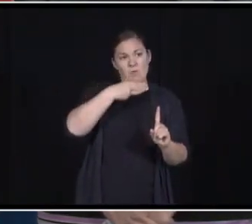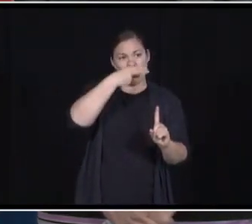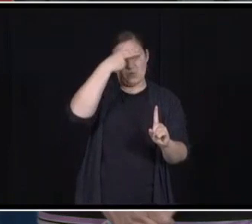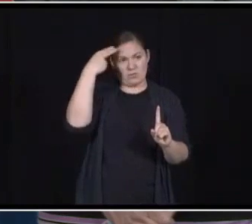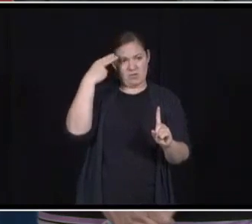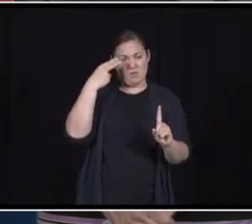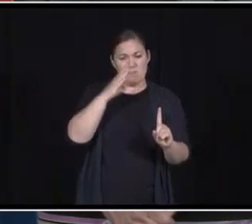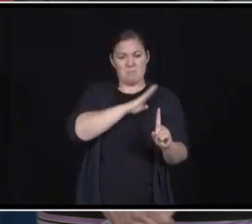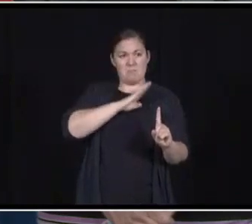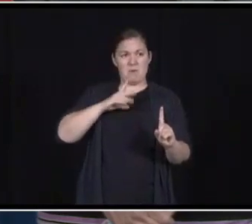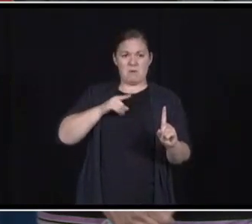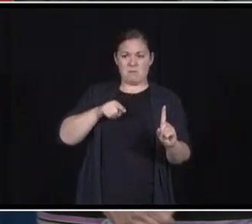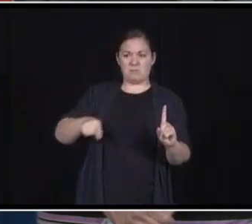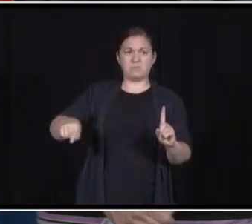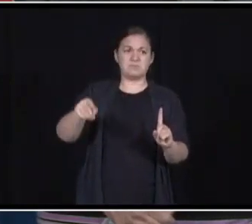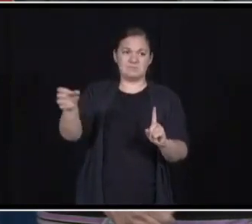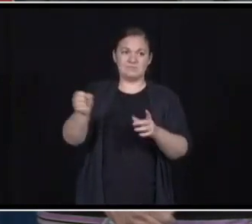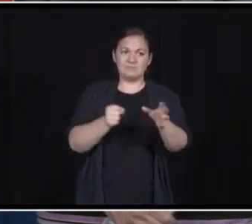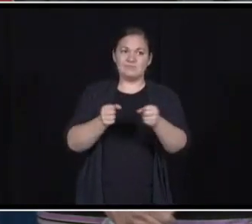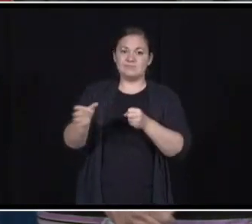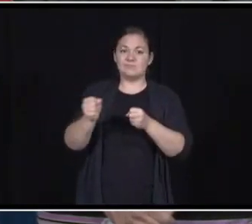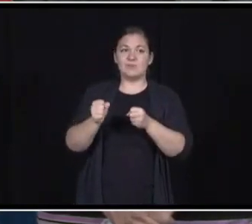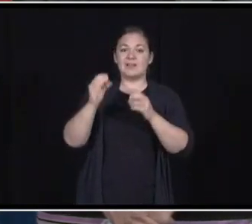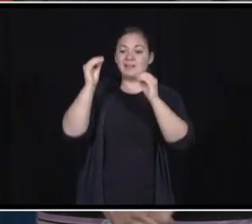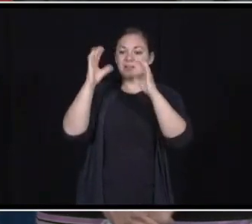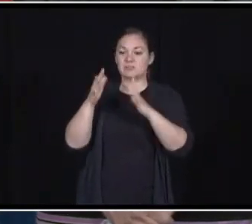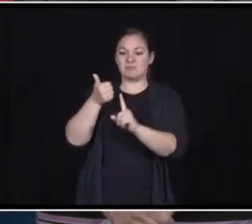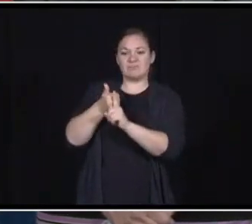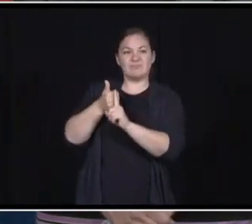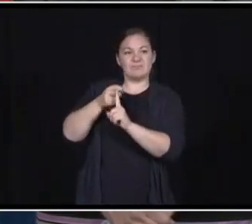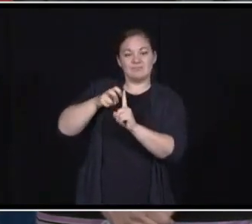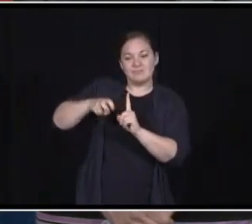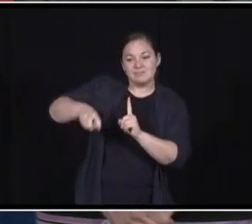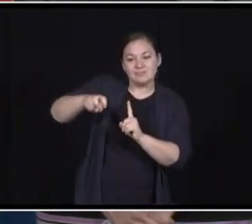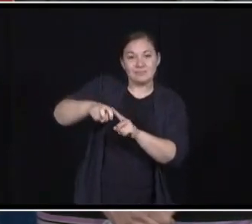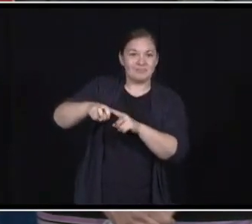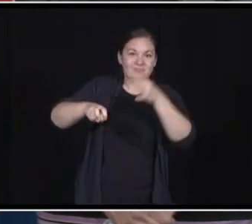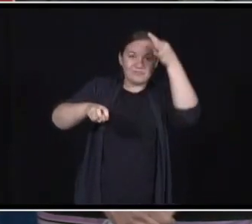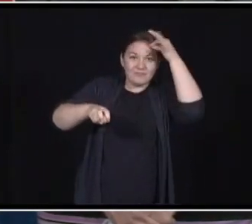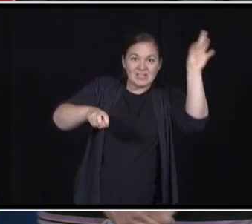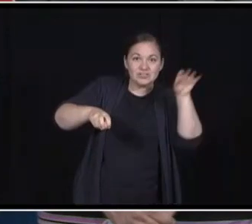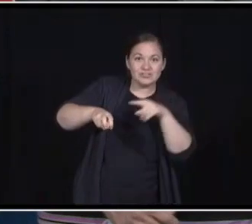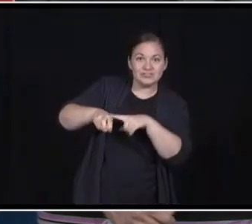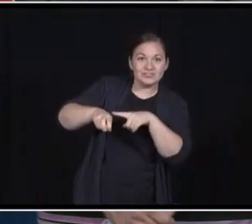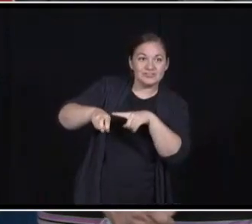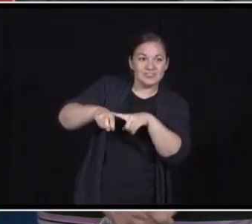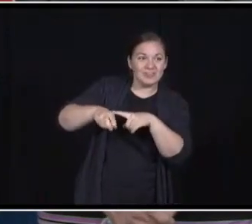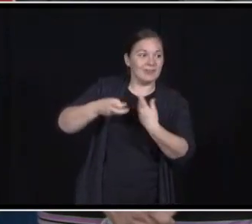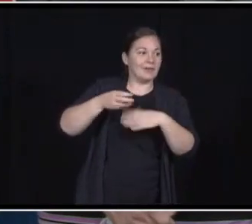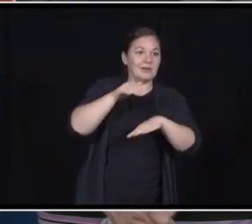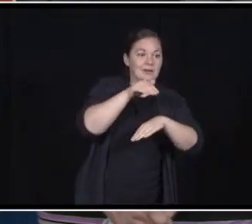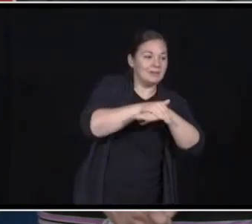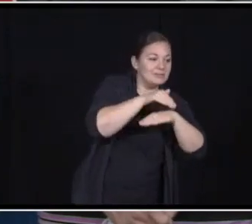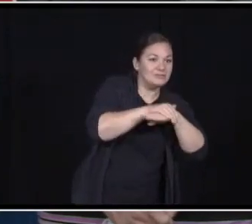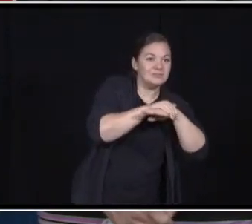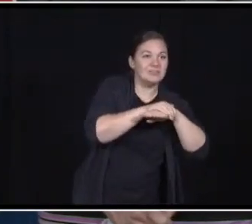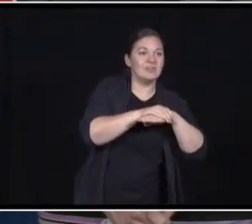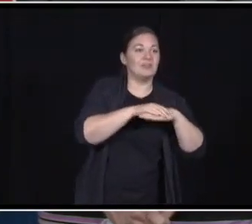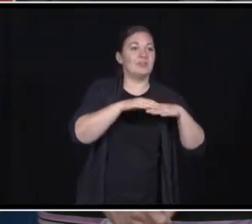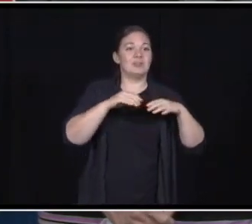I am just wondering, the Toronto Catholic board and others I am sure, they have teachers for French, music and Jim.